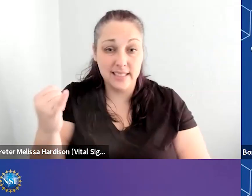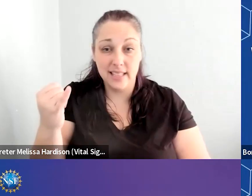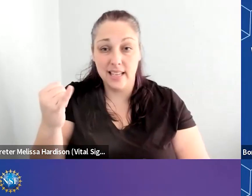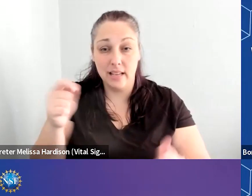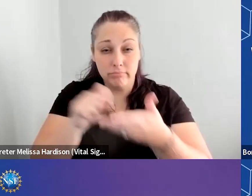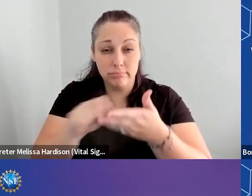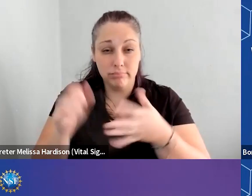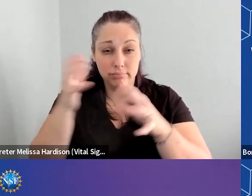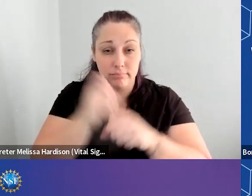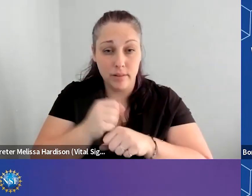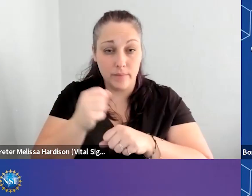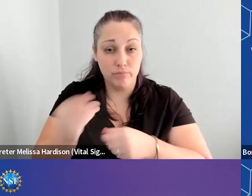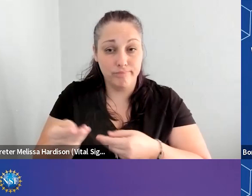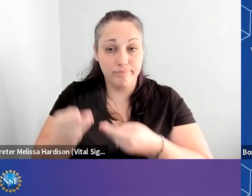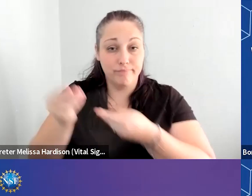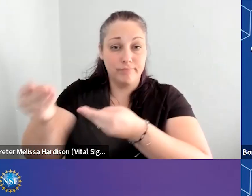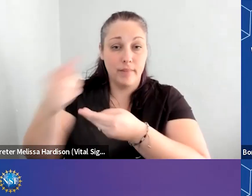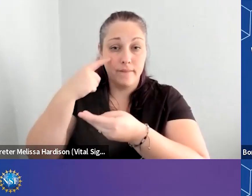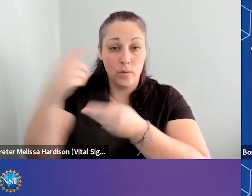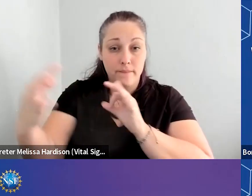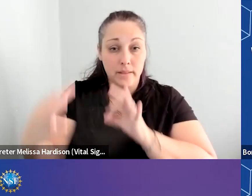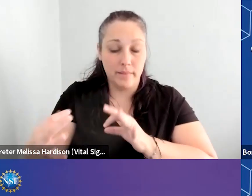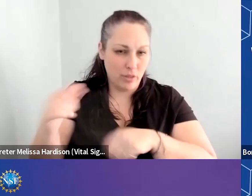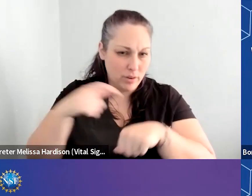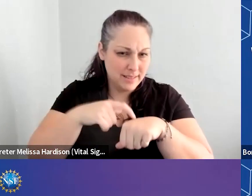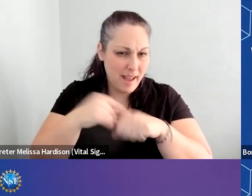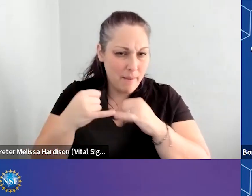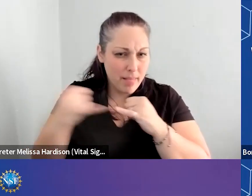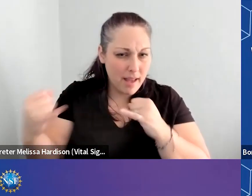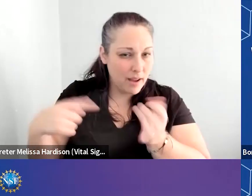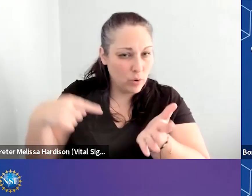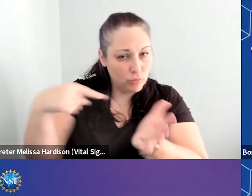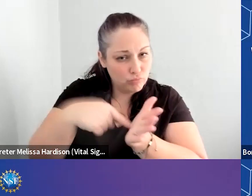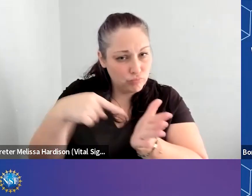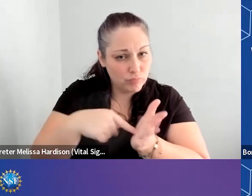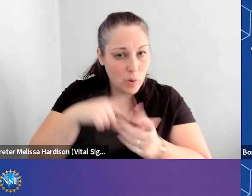for feedback, is there a general timeline or a deadline for when to do that?